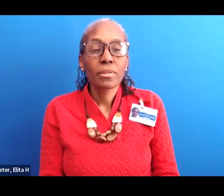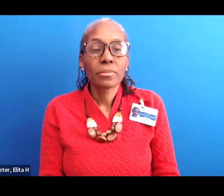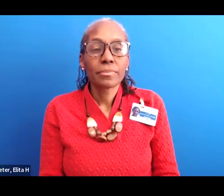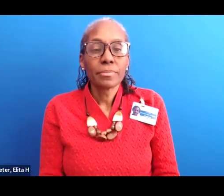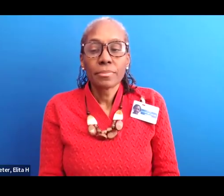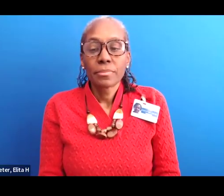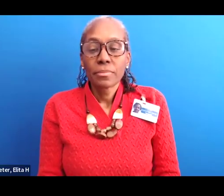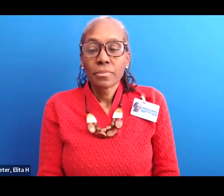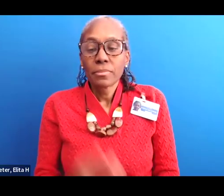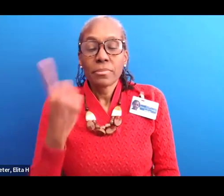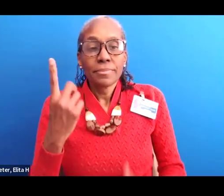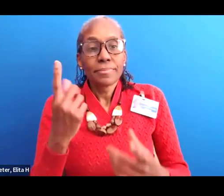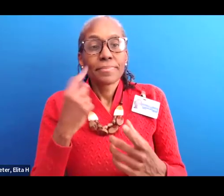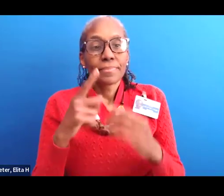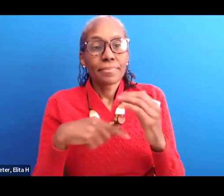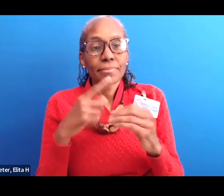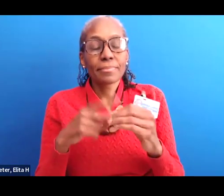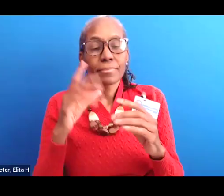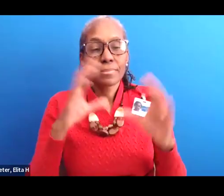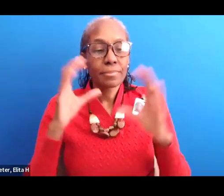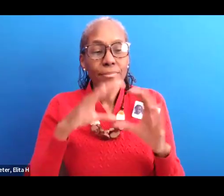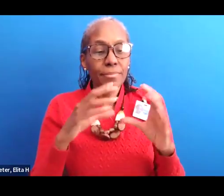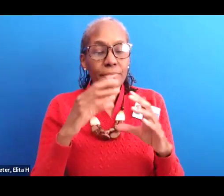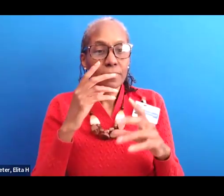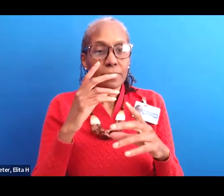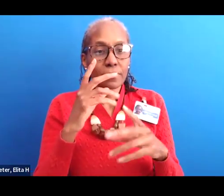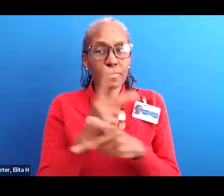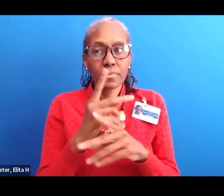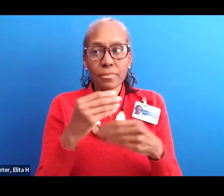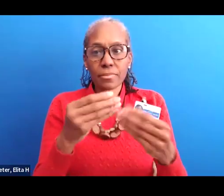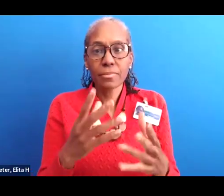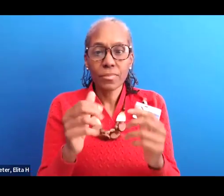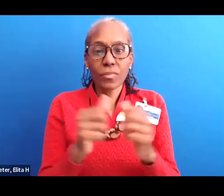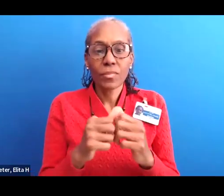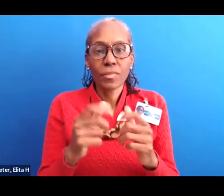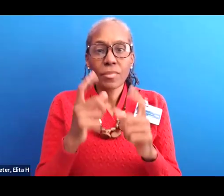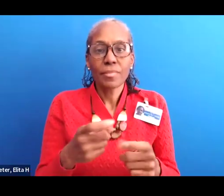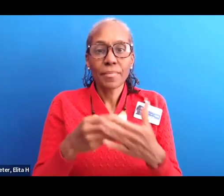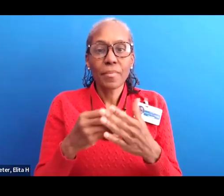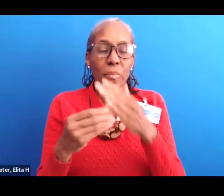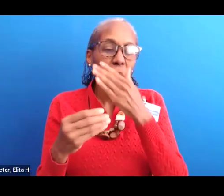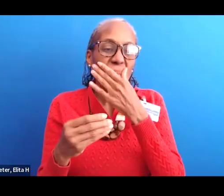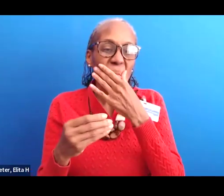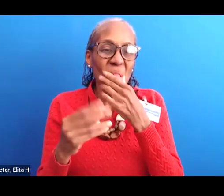Somebody's asking about finding caregivers with possible grant money because they're very expensive. That is so true.